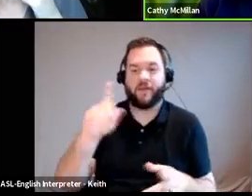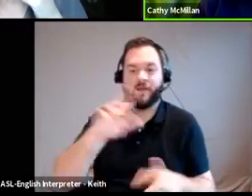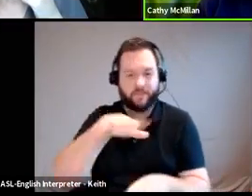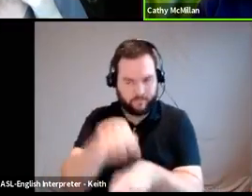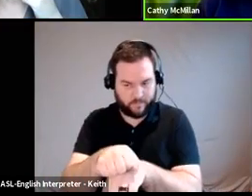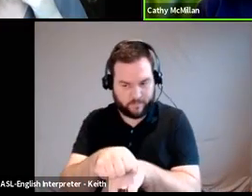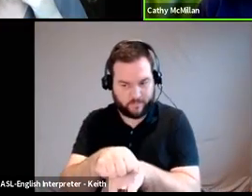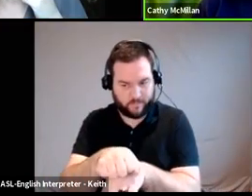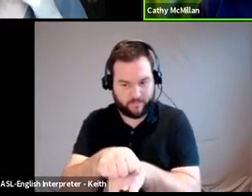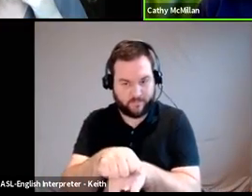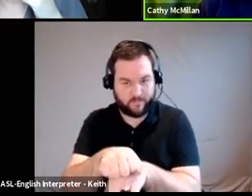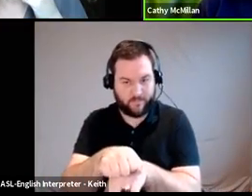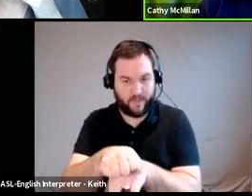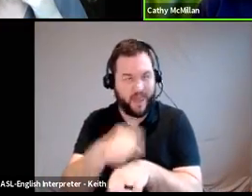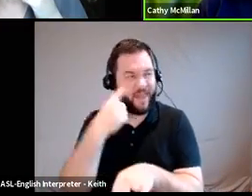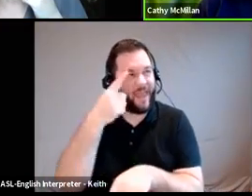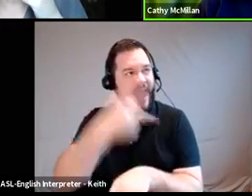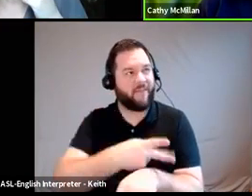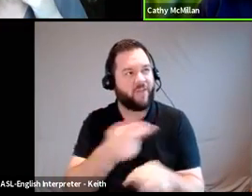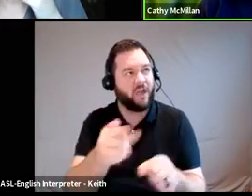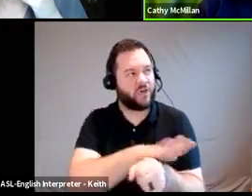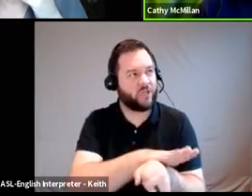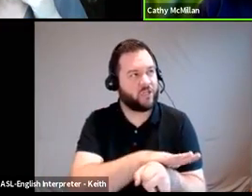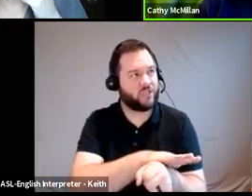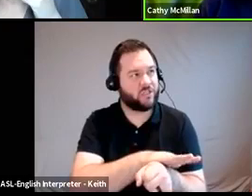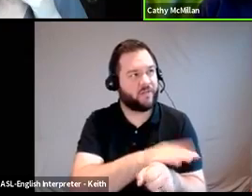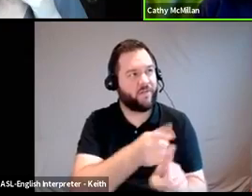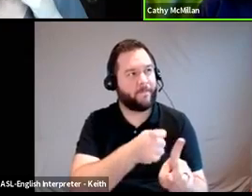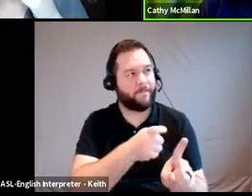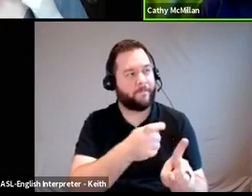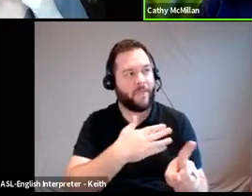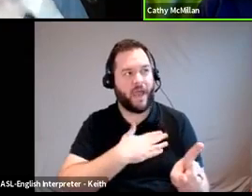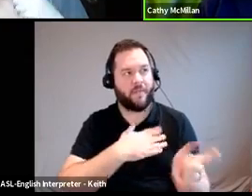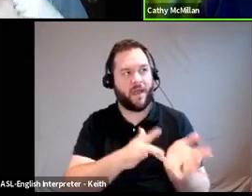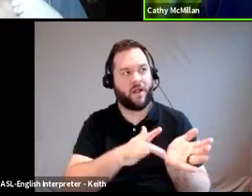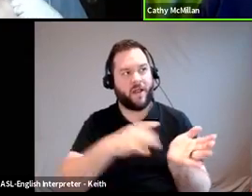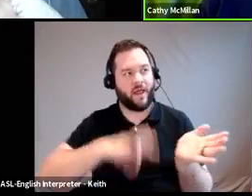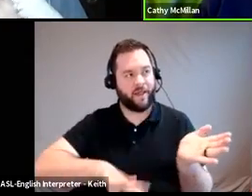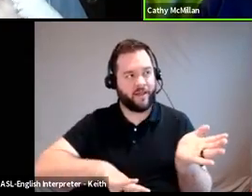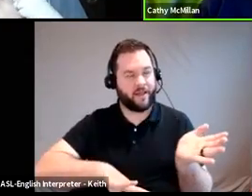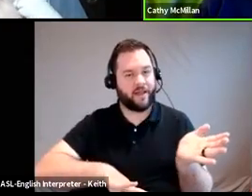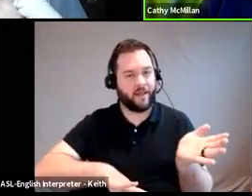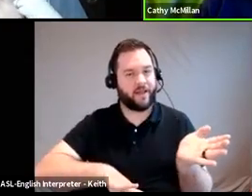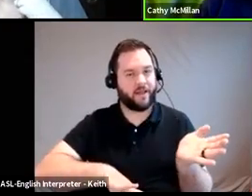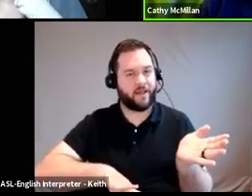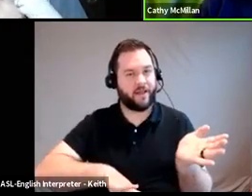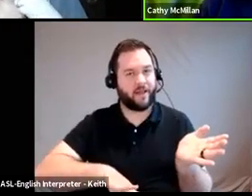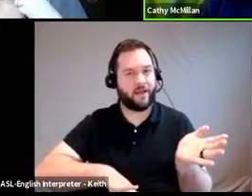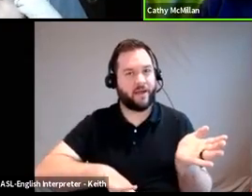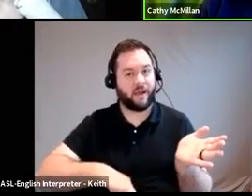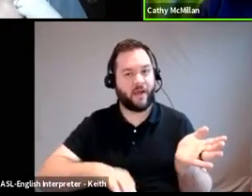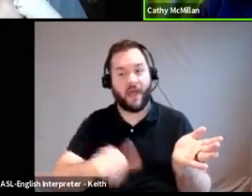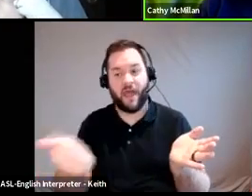convinced so. so we booked the cycad we booked the cycad. I think half of it was covered by I think half of it was covered by our extended medical.